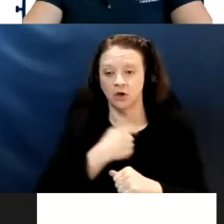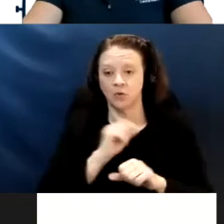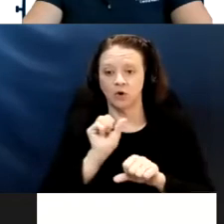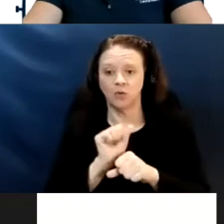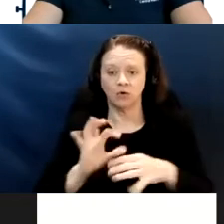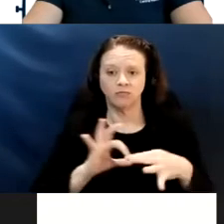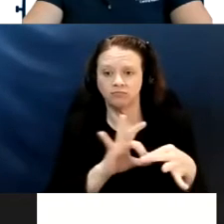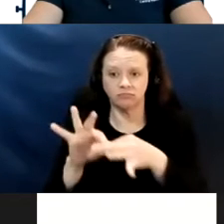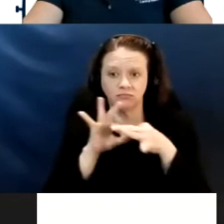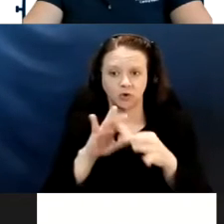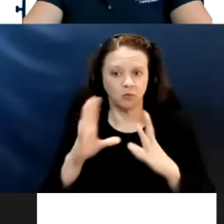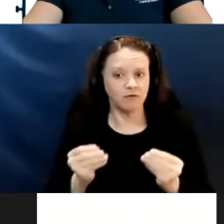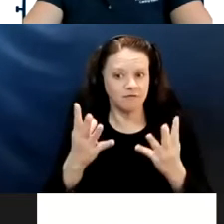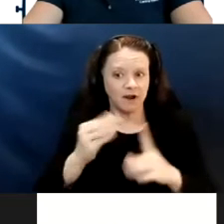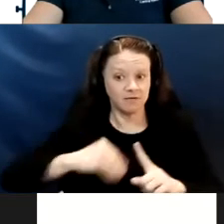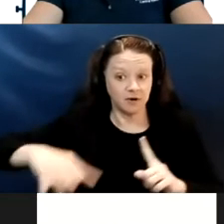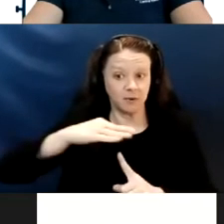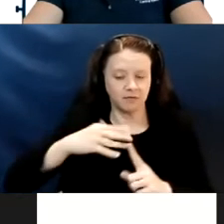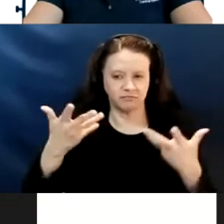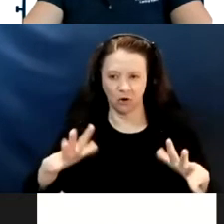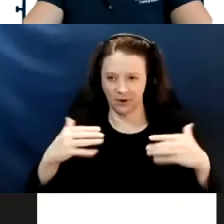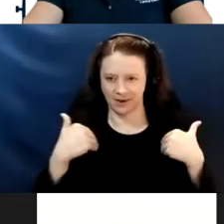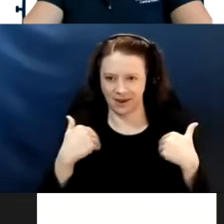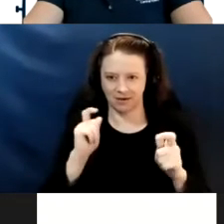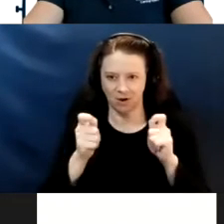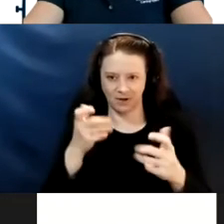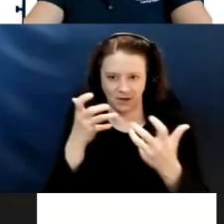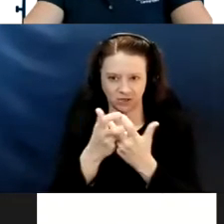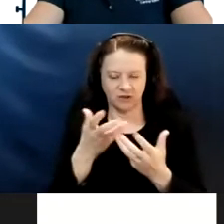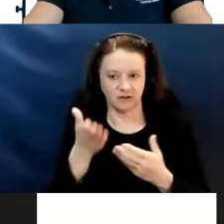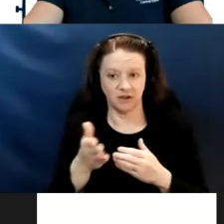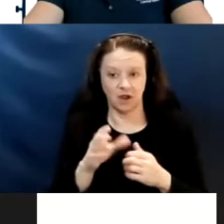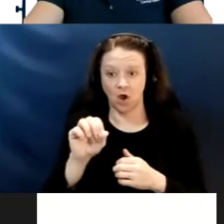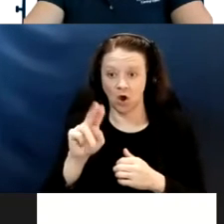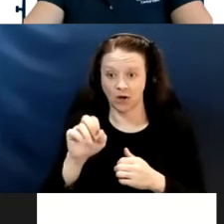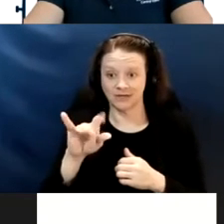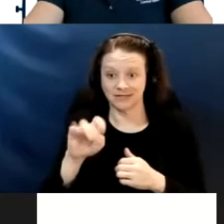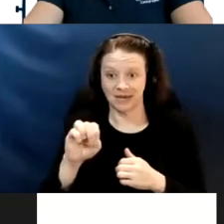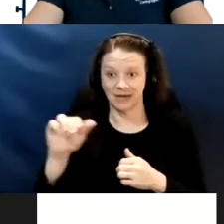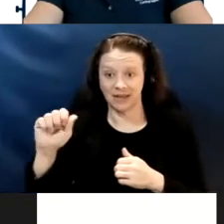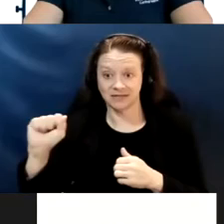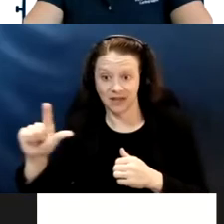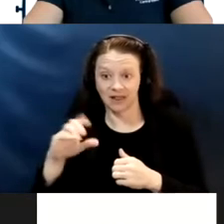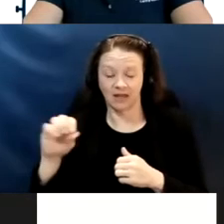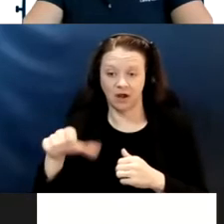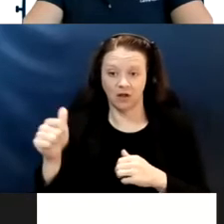that already had accommodations in place. The onsite ASL and other language interpreters were provided.